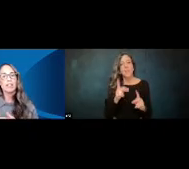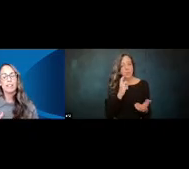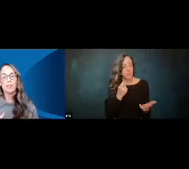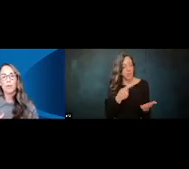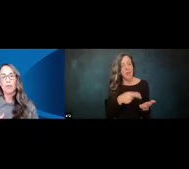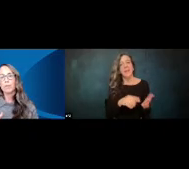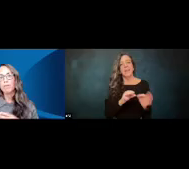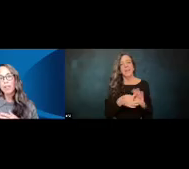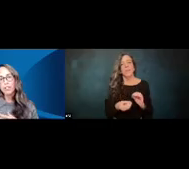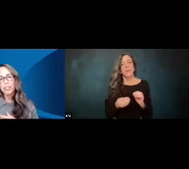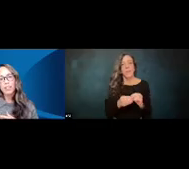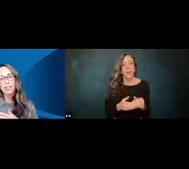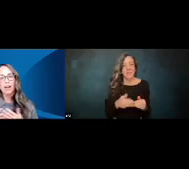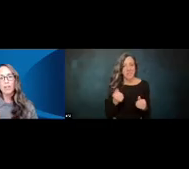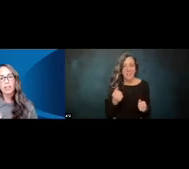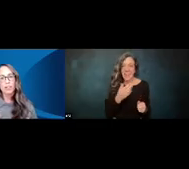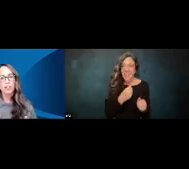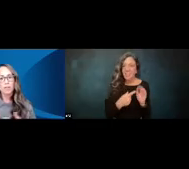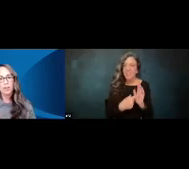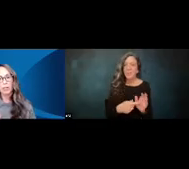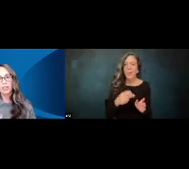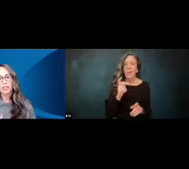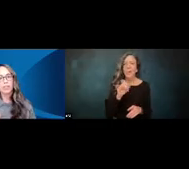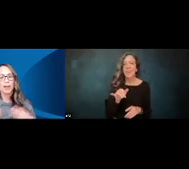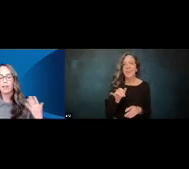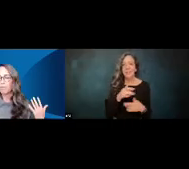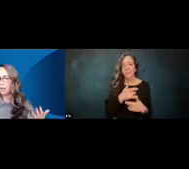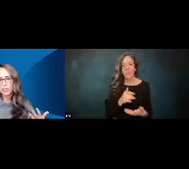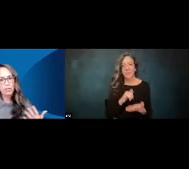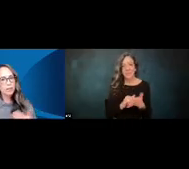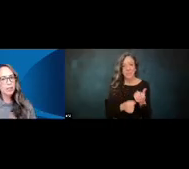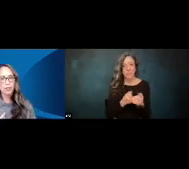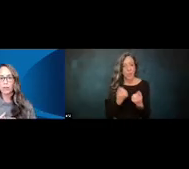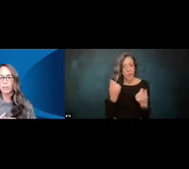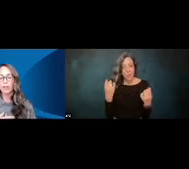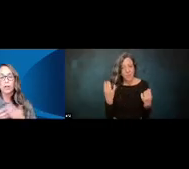trends that support reflection and conversation around questions like what did you notice or